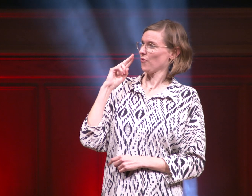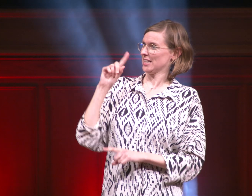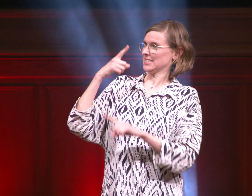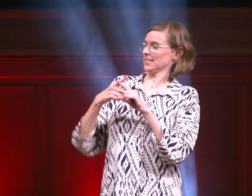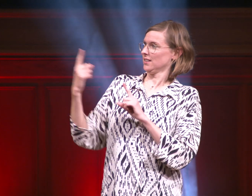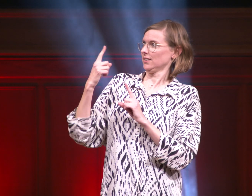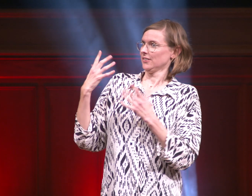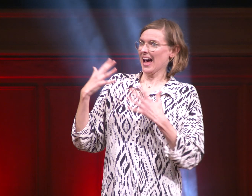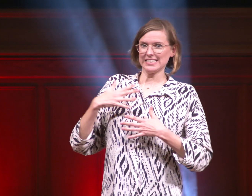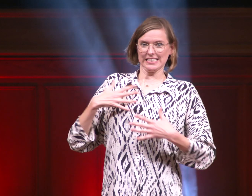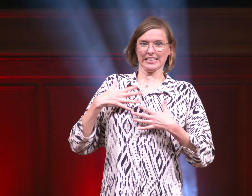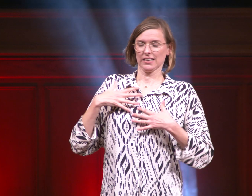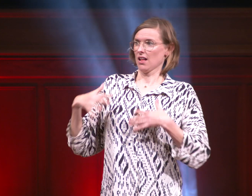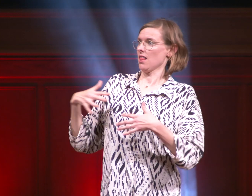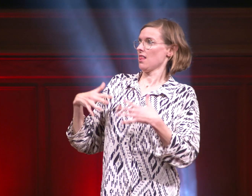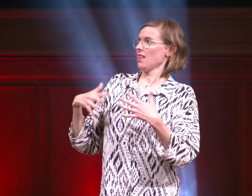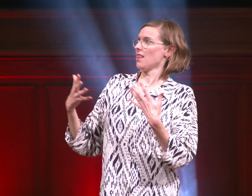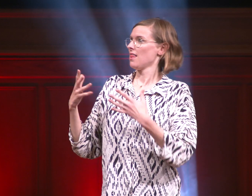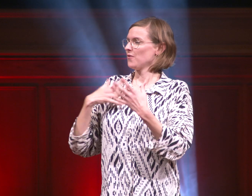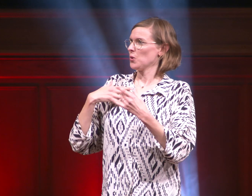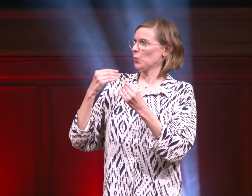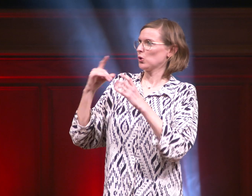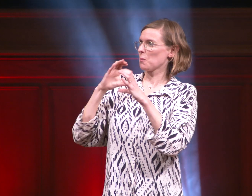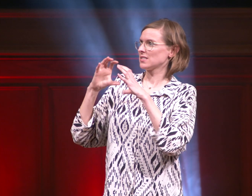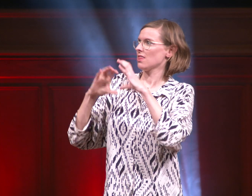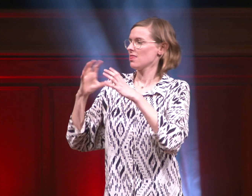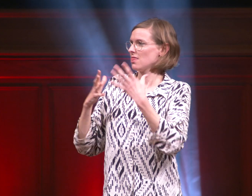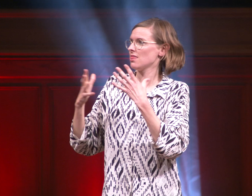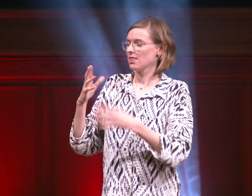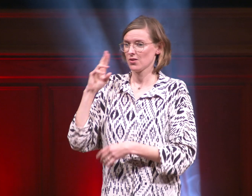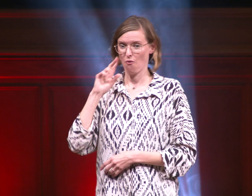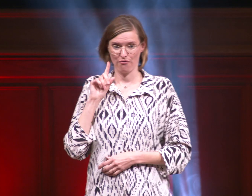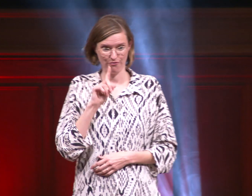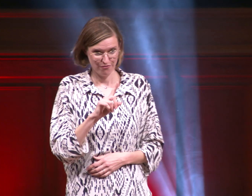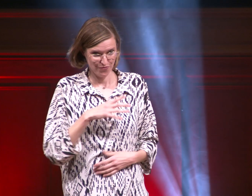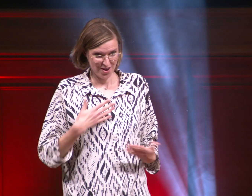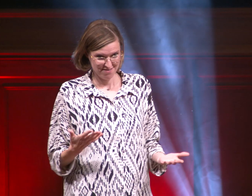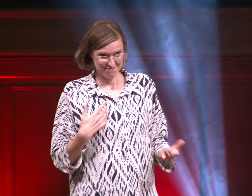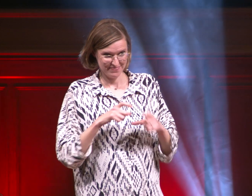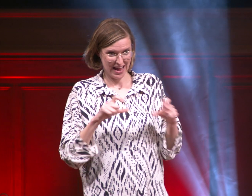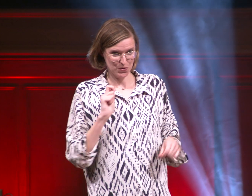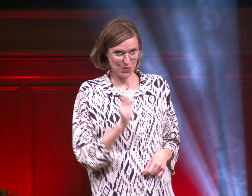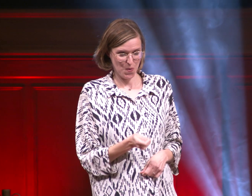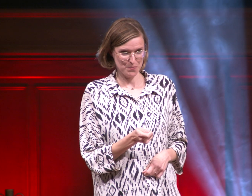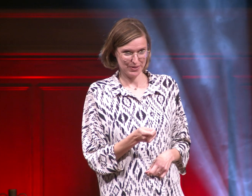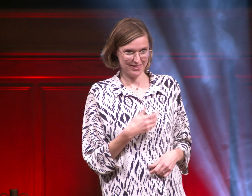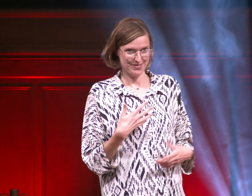Because people tend to panic slightly when they meet a deaf person because they don't know how to communicate with them.